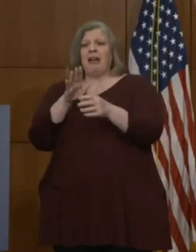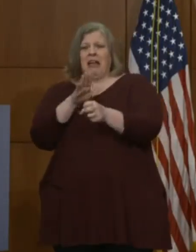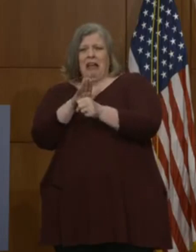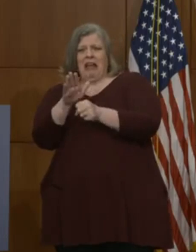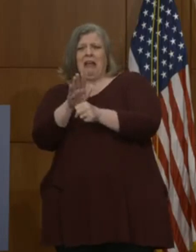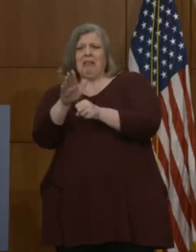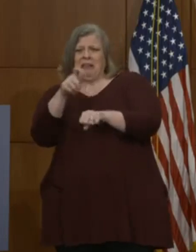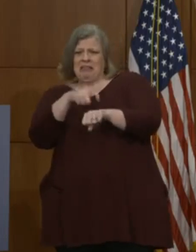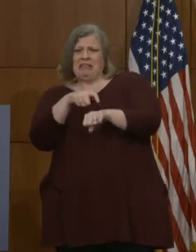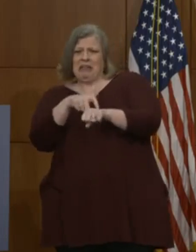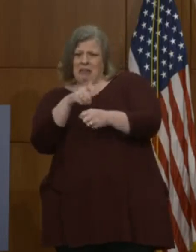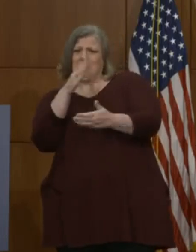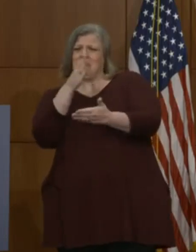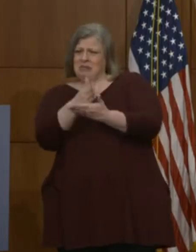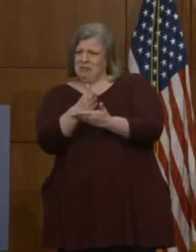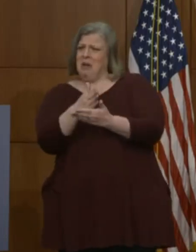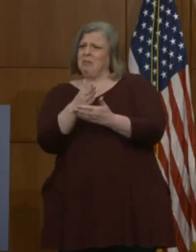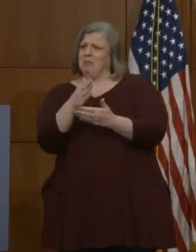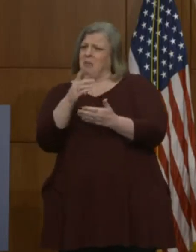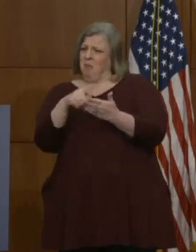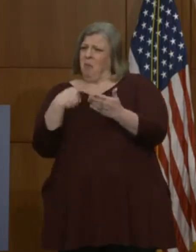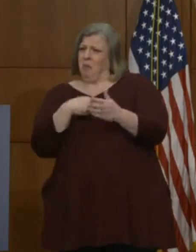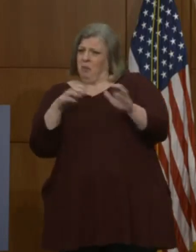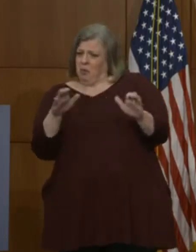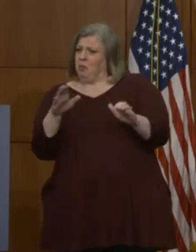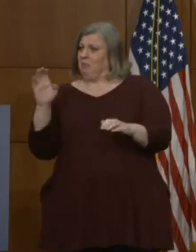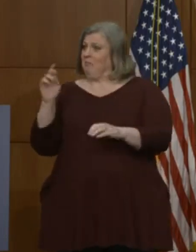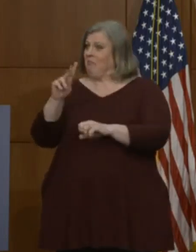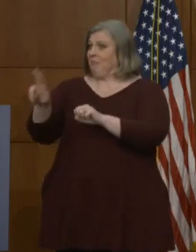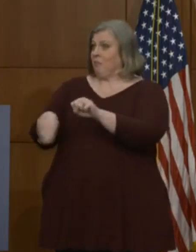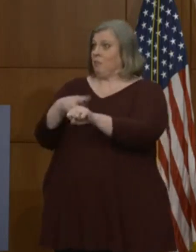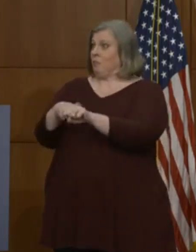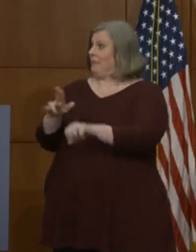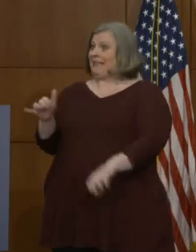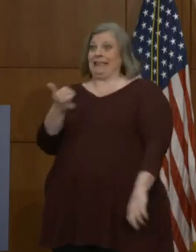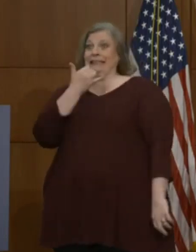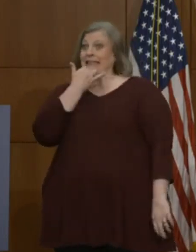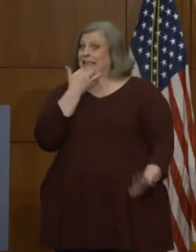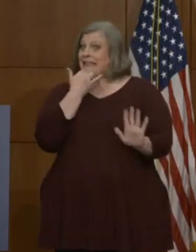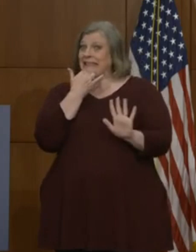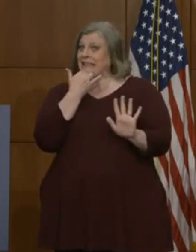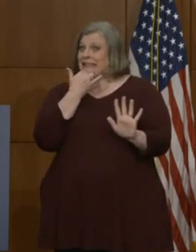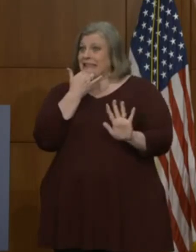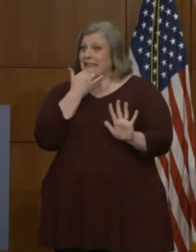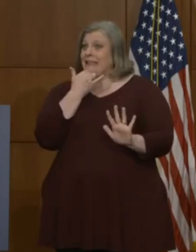PEOPLE SAY THAT IT’S TIME TO STOP WHAT WE’RE DOING AND GET STOP WHAT WE’RE DOING AND GET BACK TO NORMAL. THEY’RE WRONG.